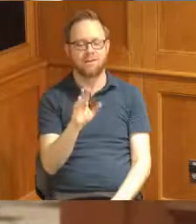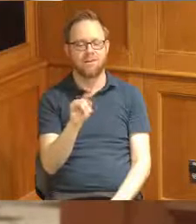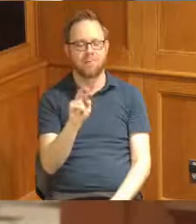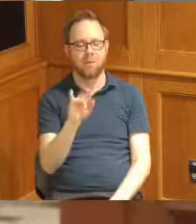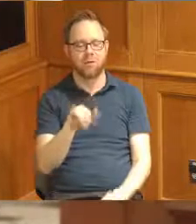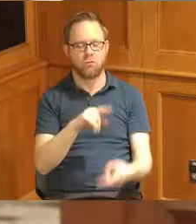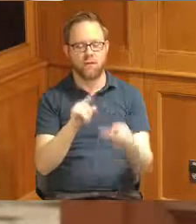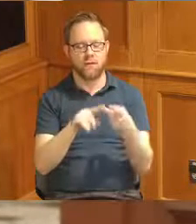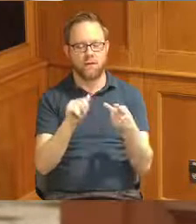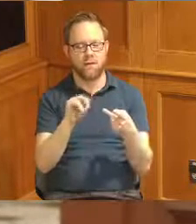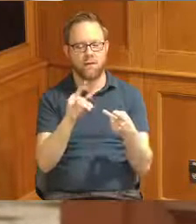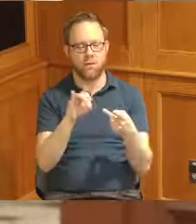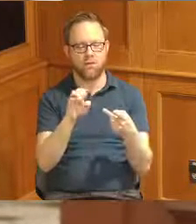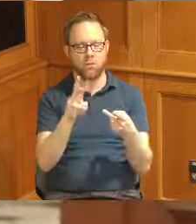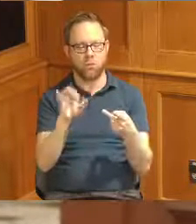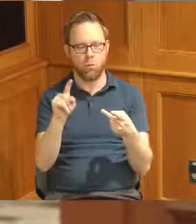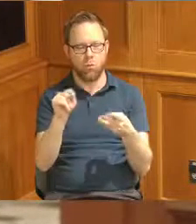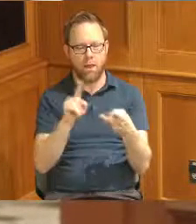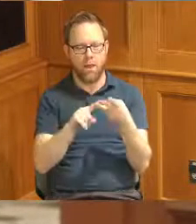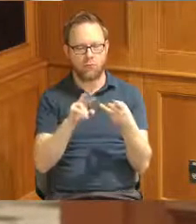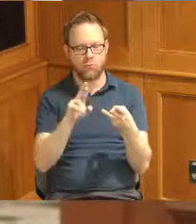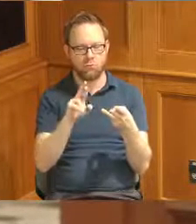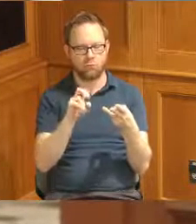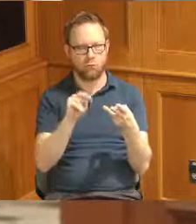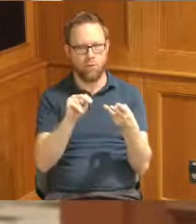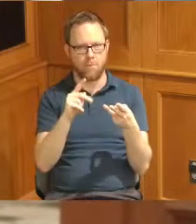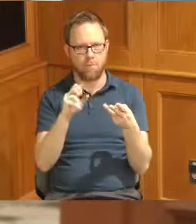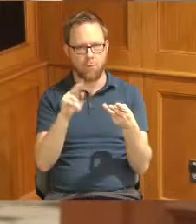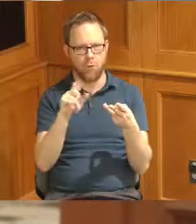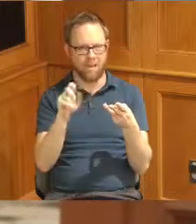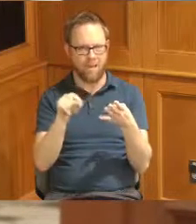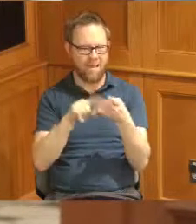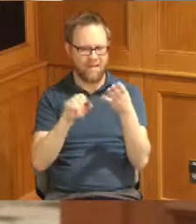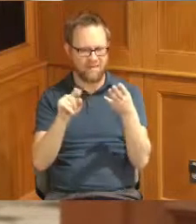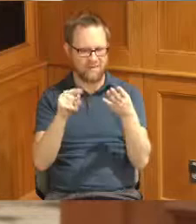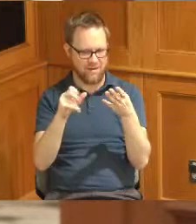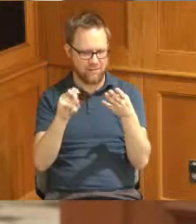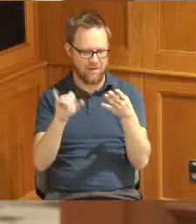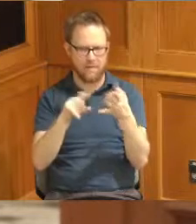Paquette Cameron Marshall Tiffany Williams Stephanie fights Sarah wedding Weddington